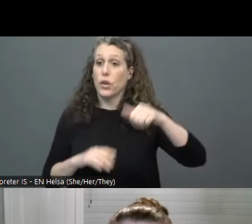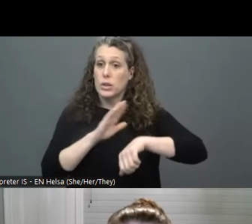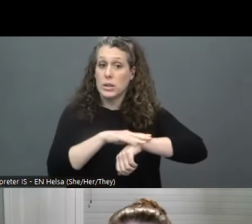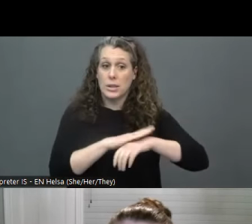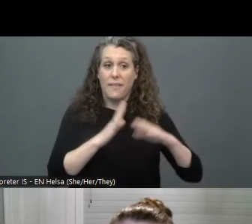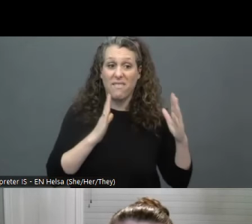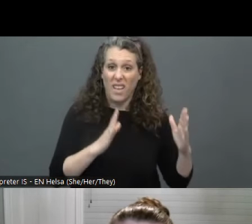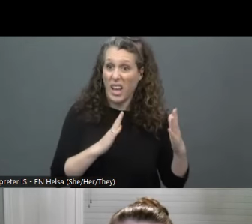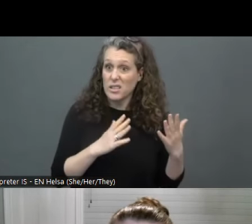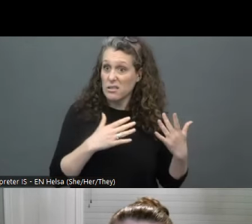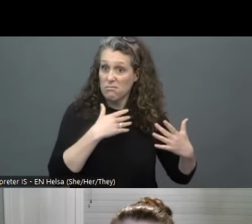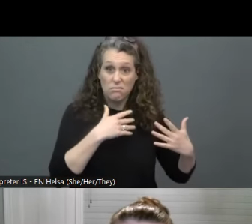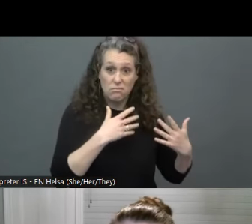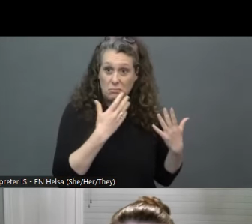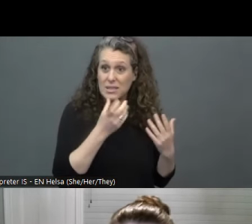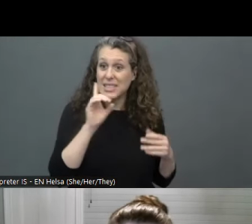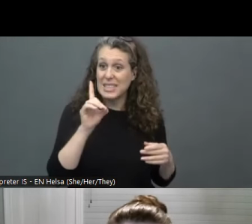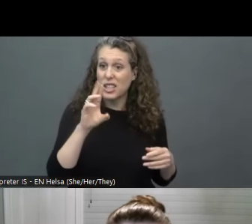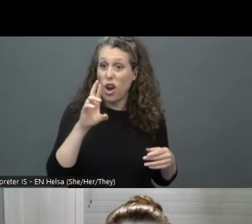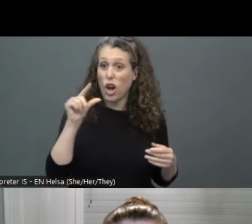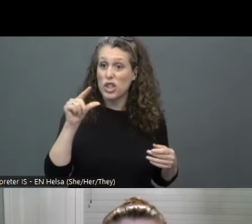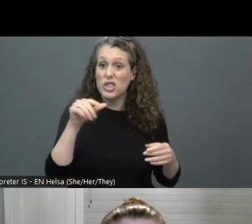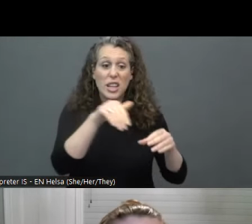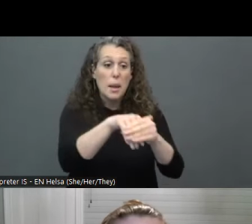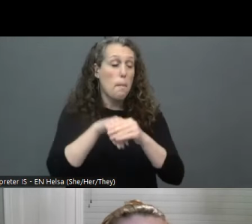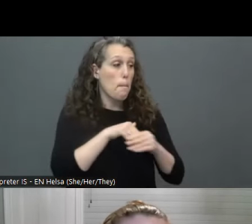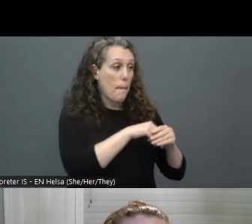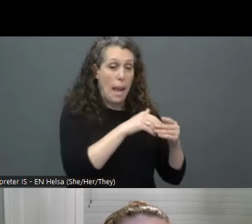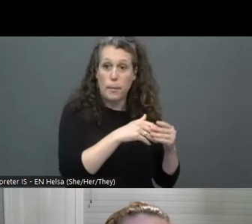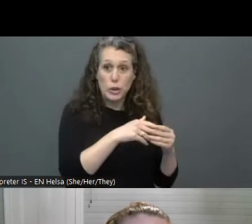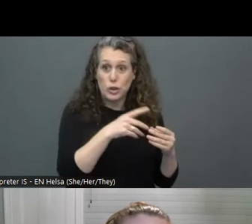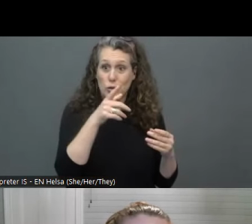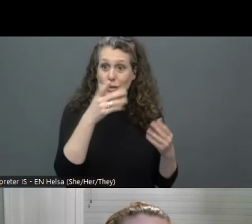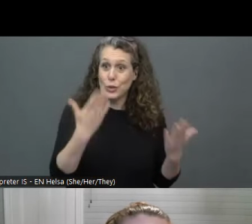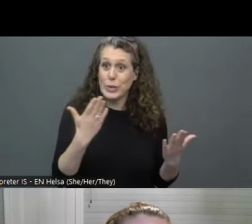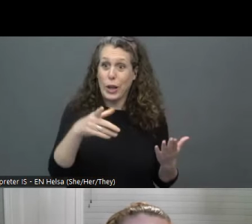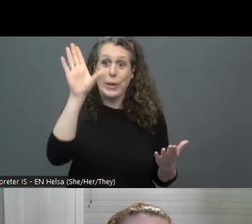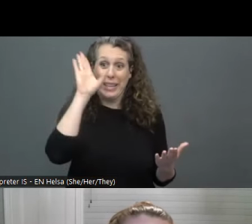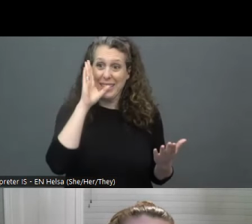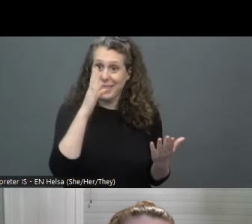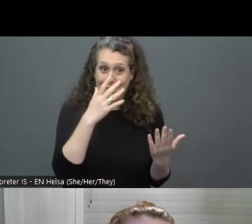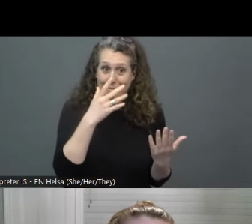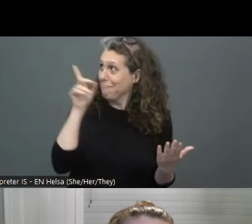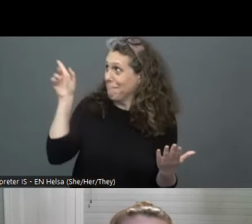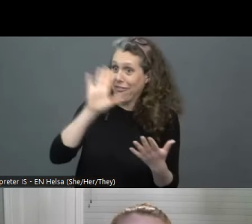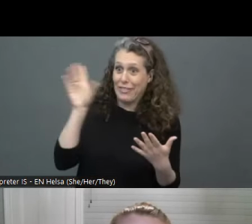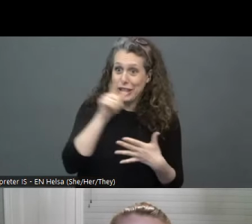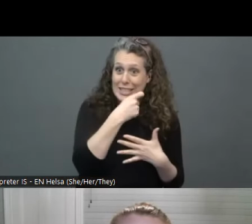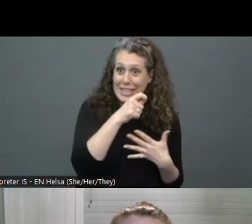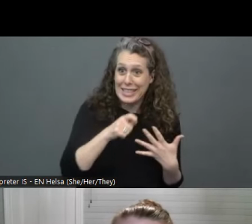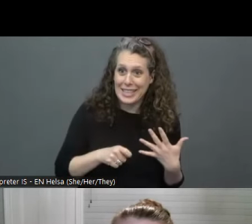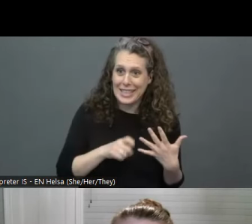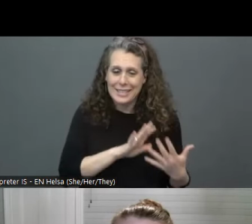by various DRG members in the initiatives you have heard about today. Some of the activities that we